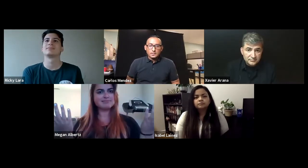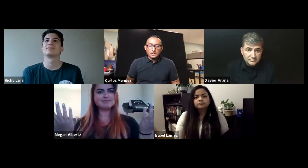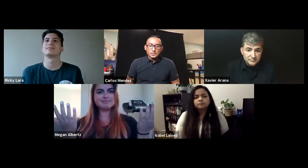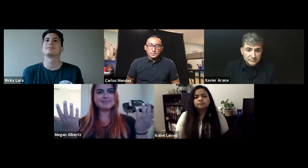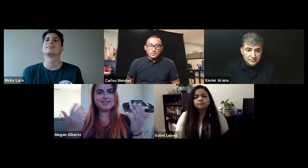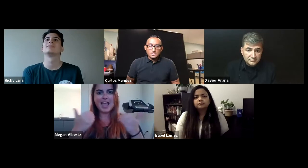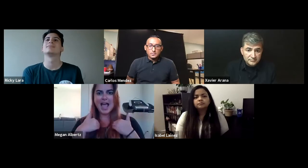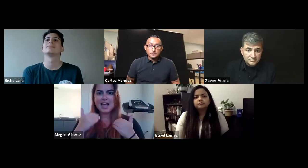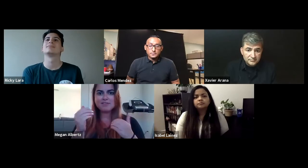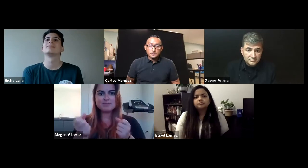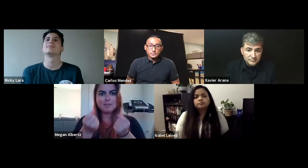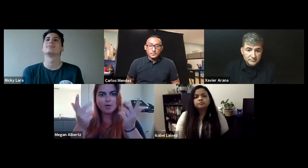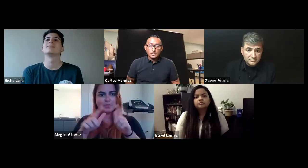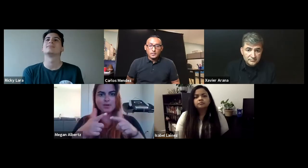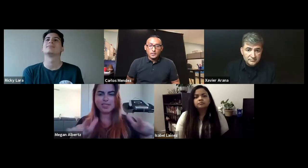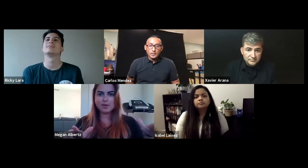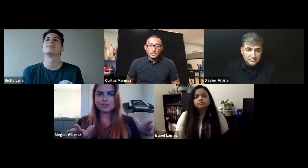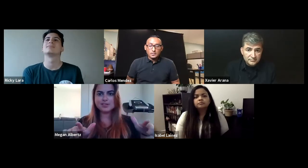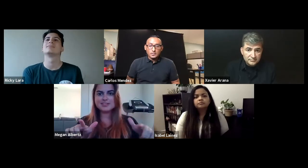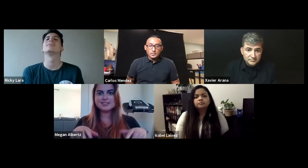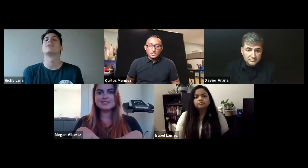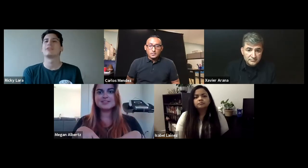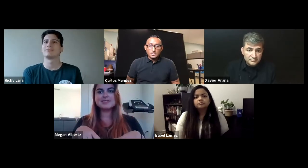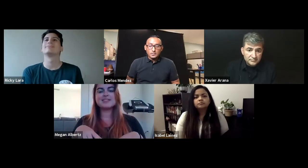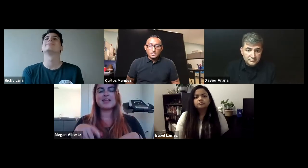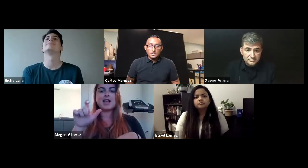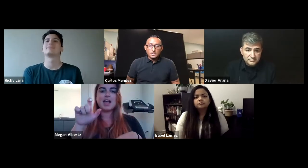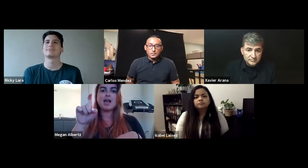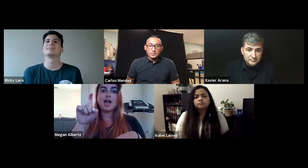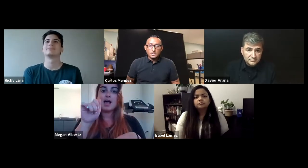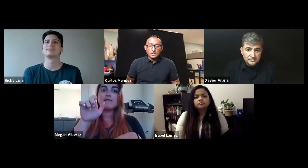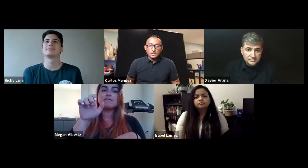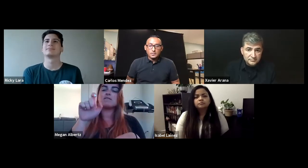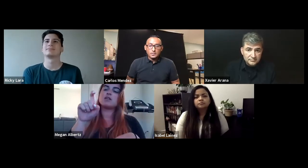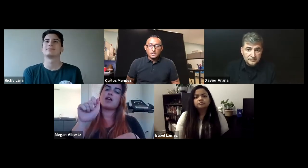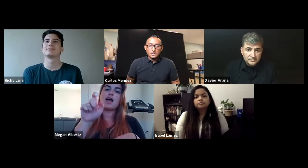and in other countries that have multiple languages.